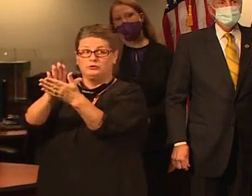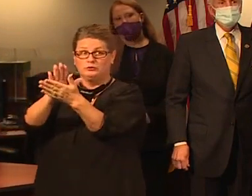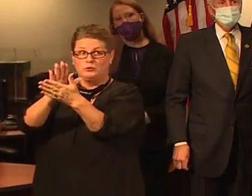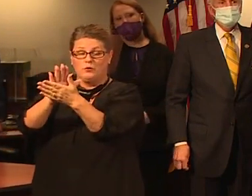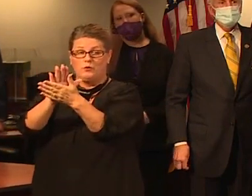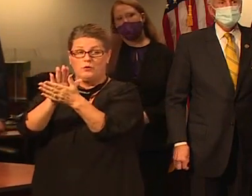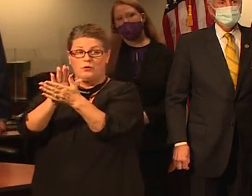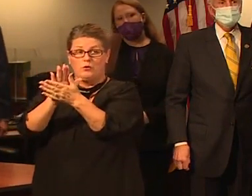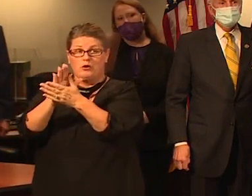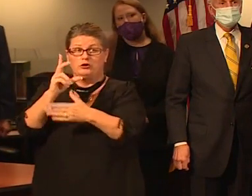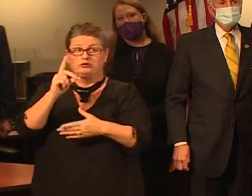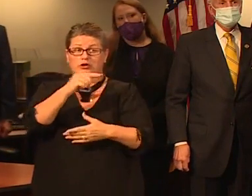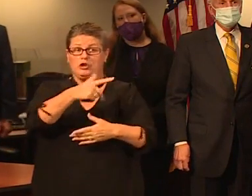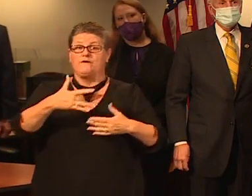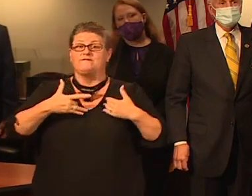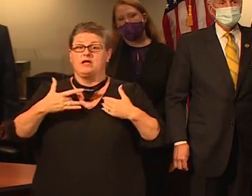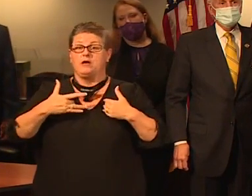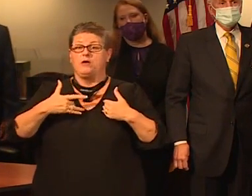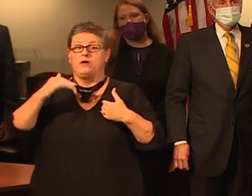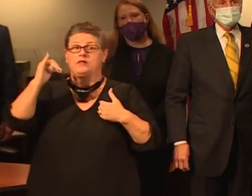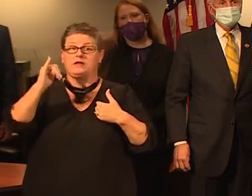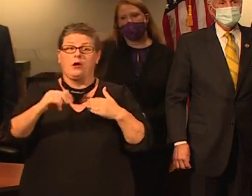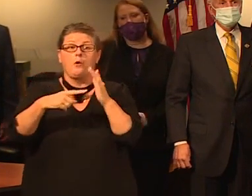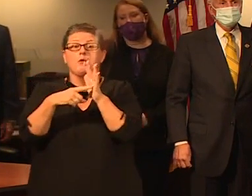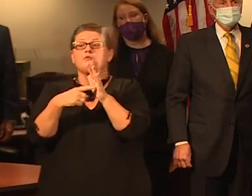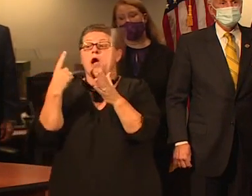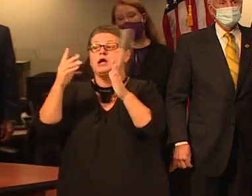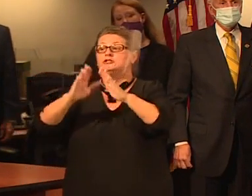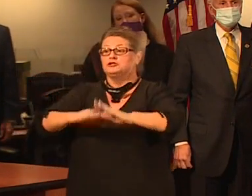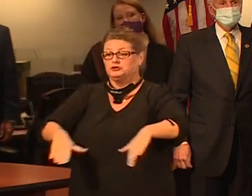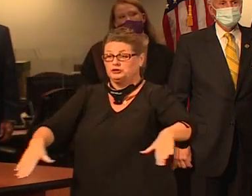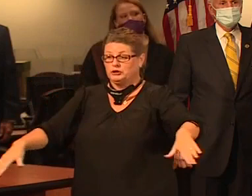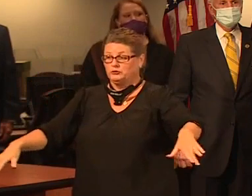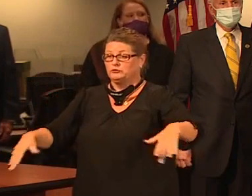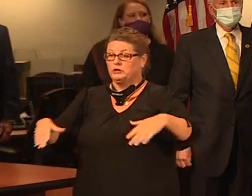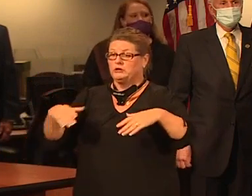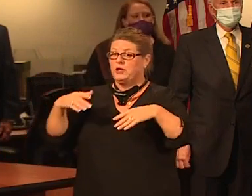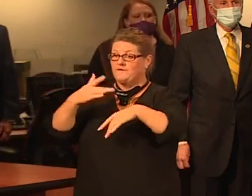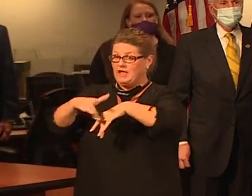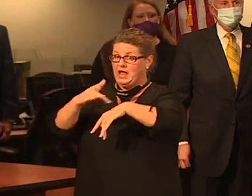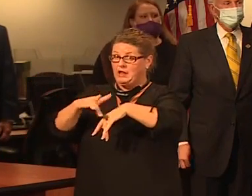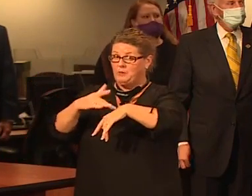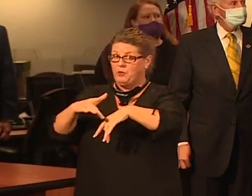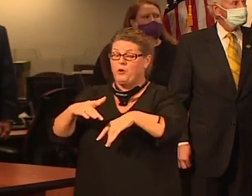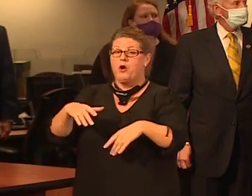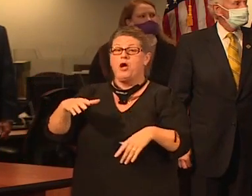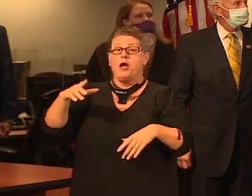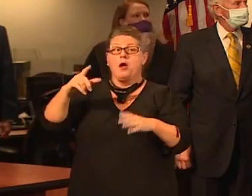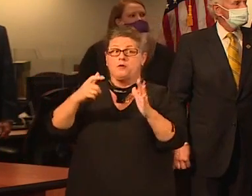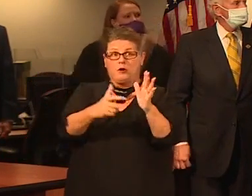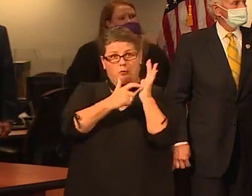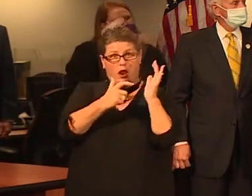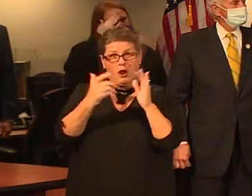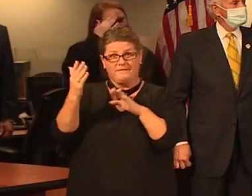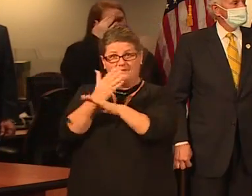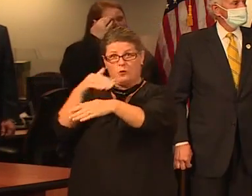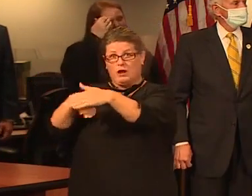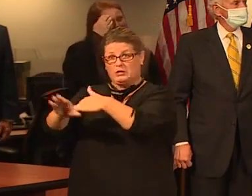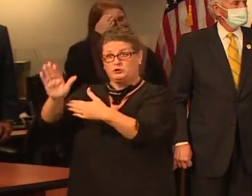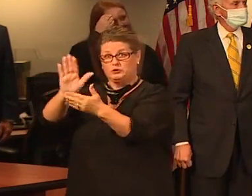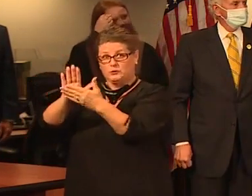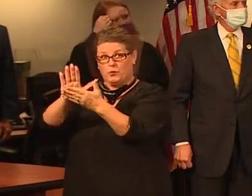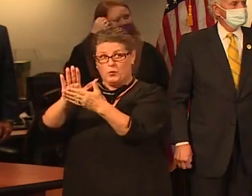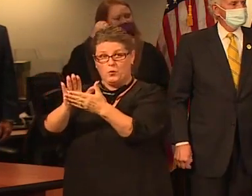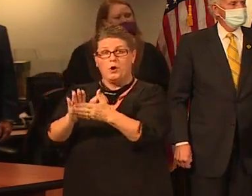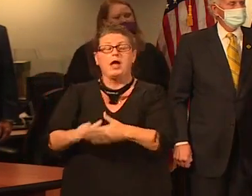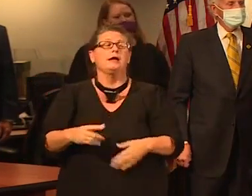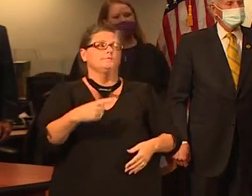ARE CERTAIN VACCINES THAT KIDS NEED TO GET IN ORDER TO GO TO SCHOOL IN DO YOU FORESEE A COVID VACCINE BEING REQUIRED BY DHEC TO GO TO SCHOOL.